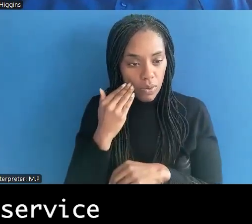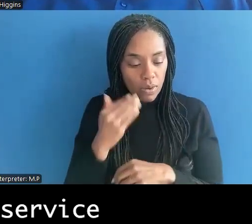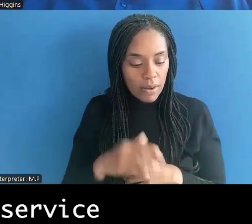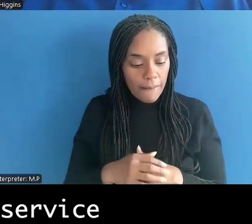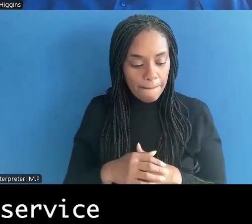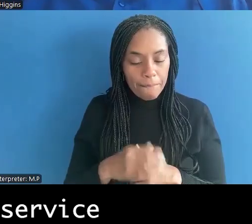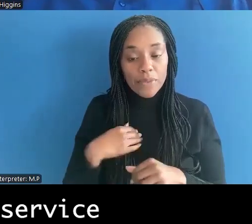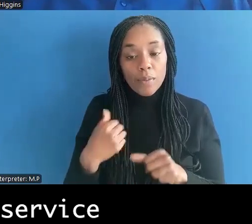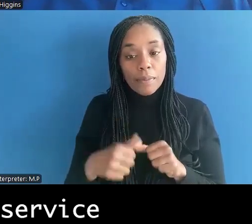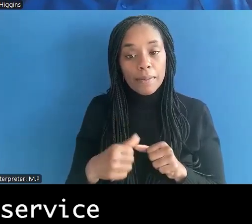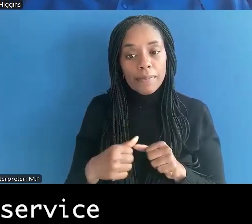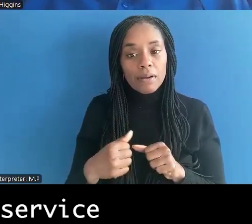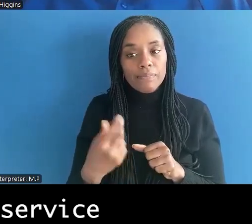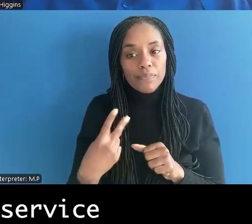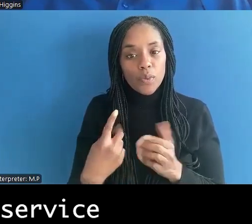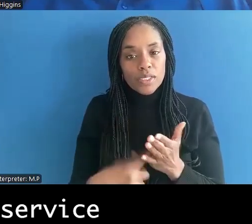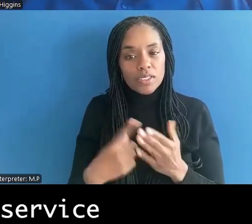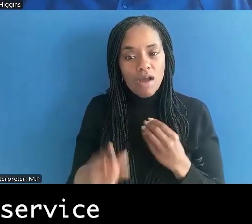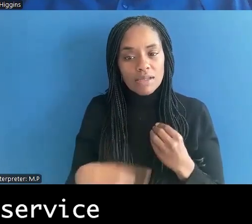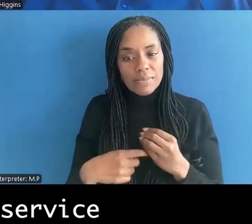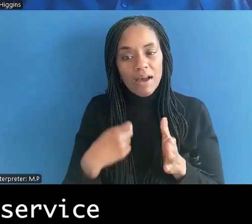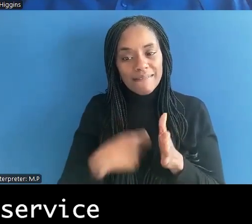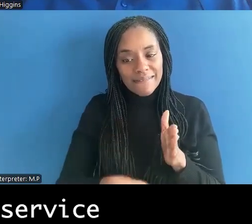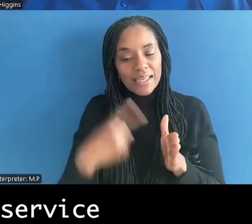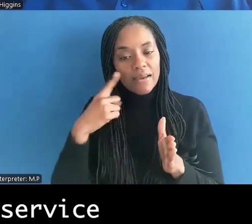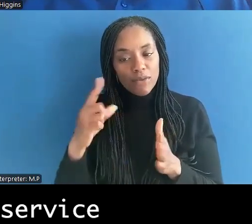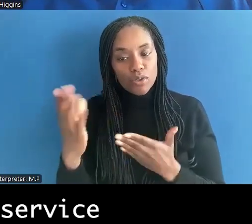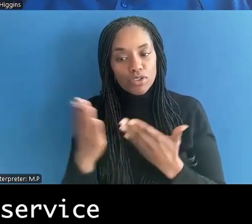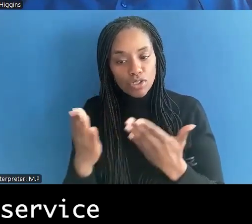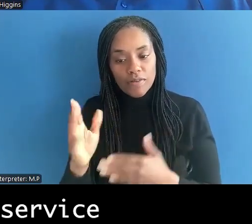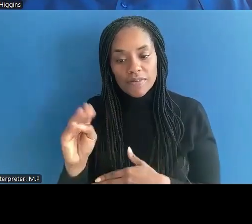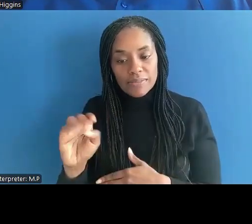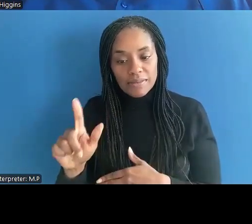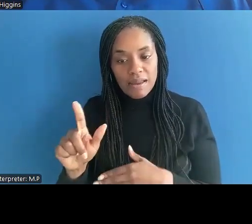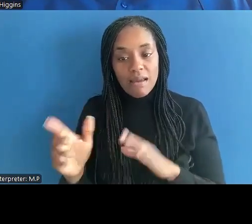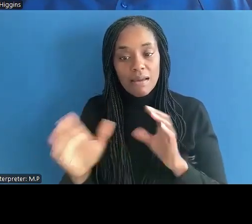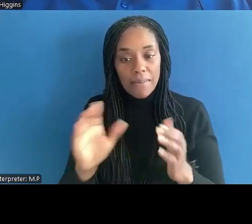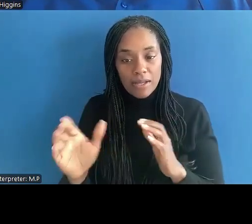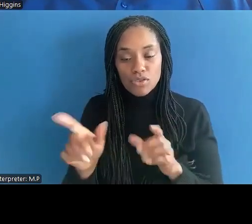we talked earlier about Fee for Service Medi-Cal versus Managed Care. Medi-Cal.